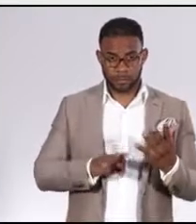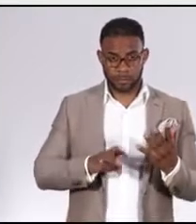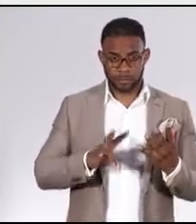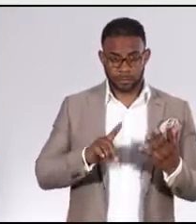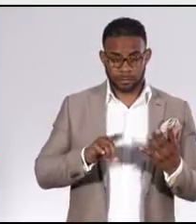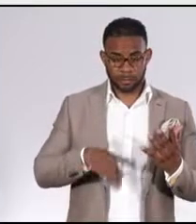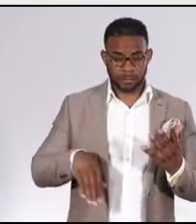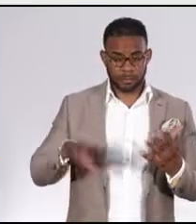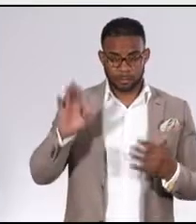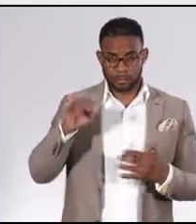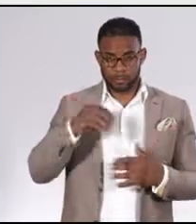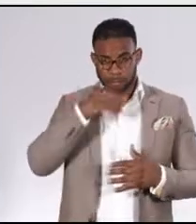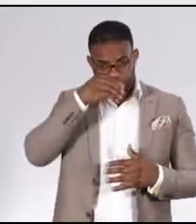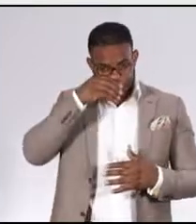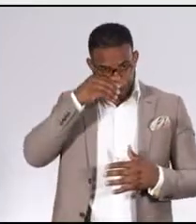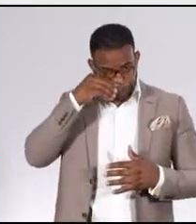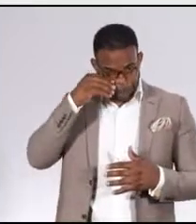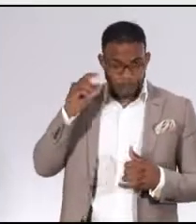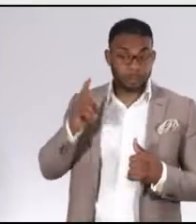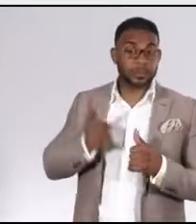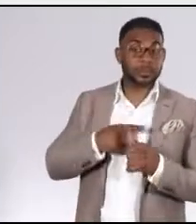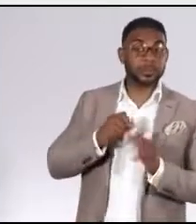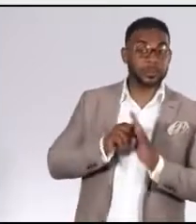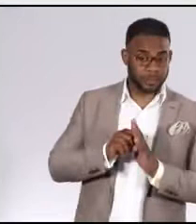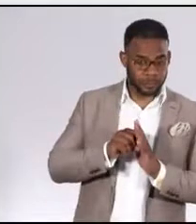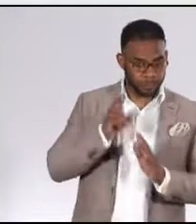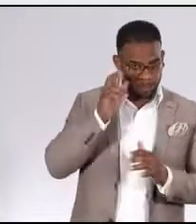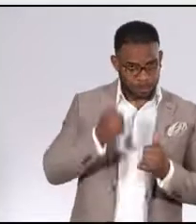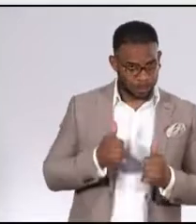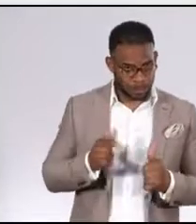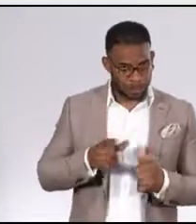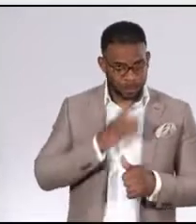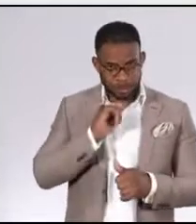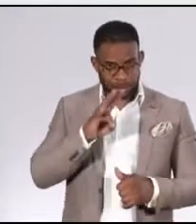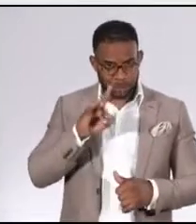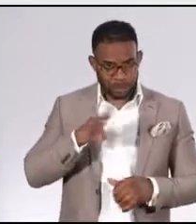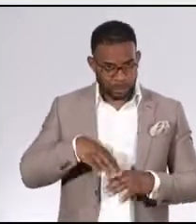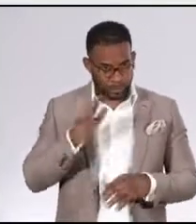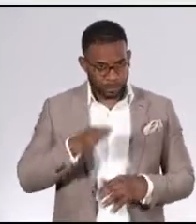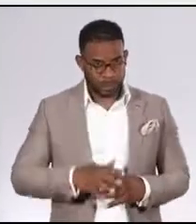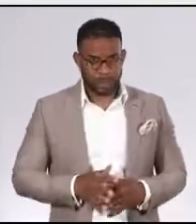if you're uh first symptoms of hearing loss where at age 71 years of age or older,